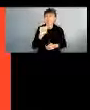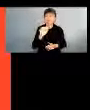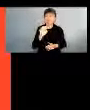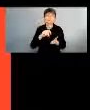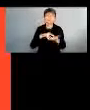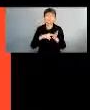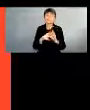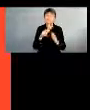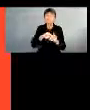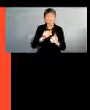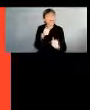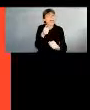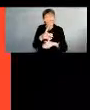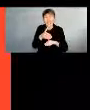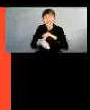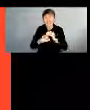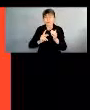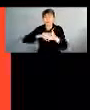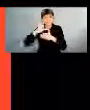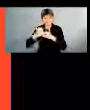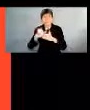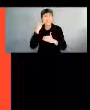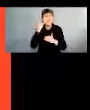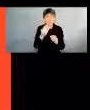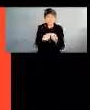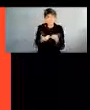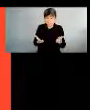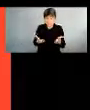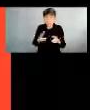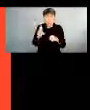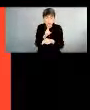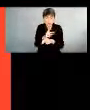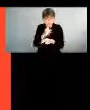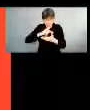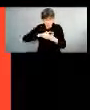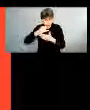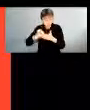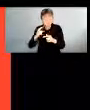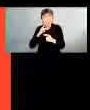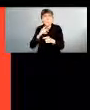which are used up during the project. Some examples of capital equipment might be the